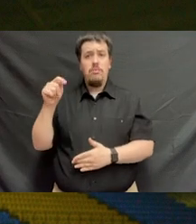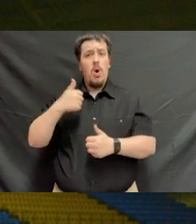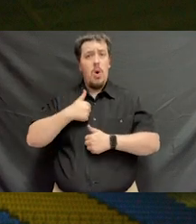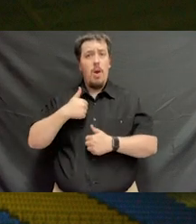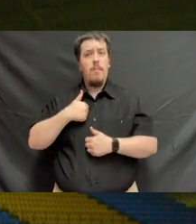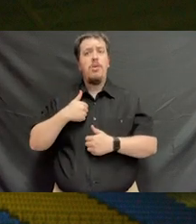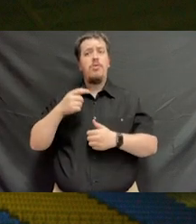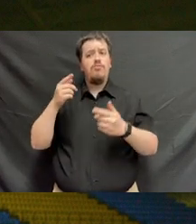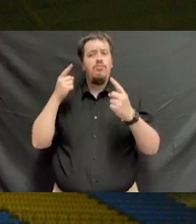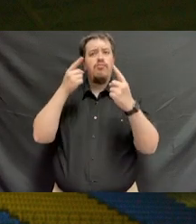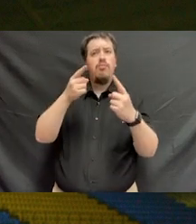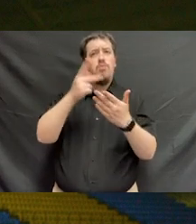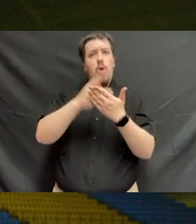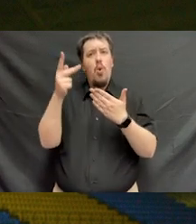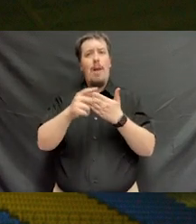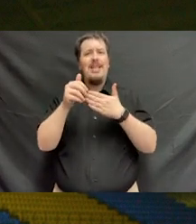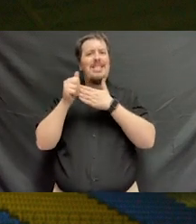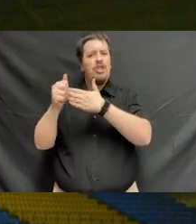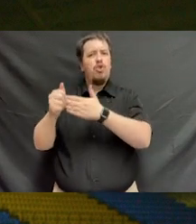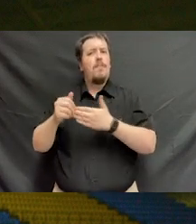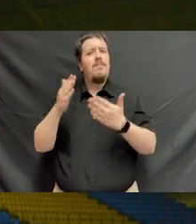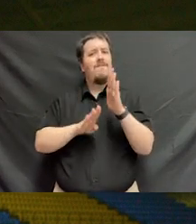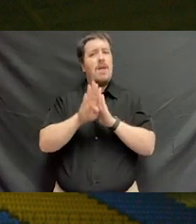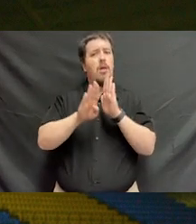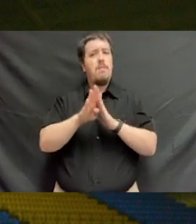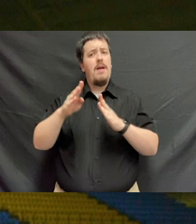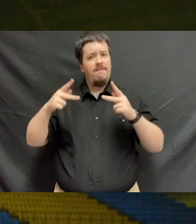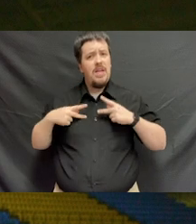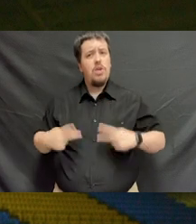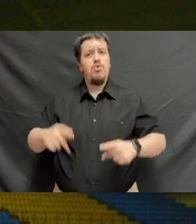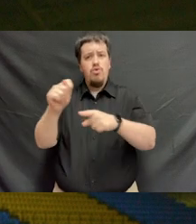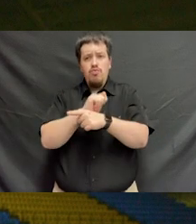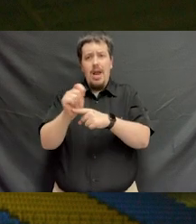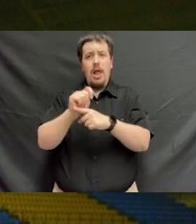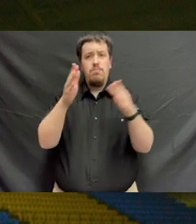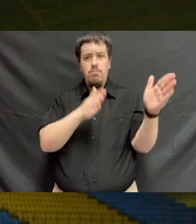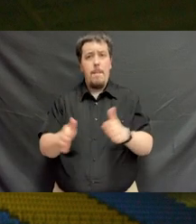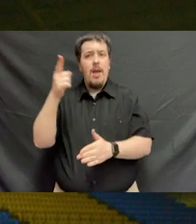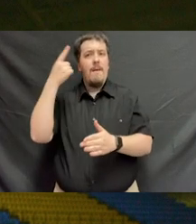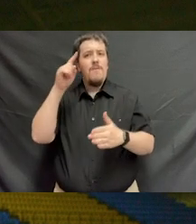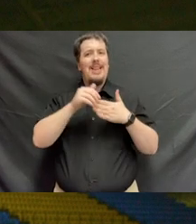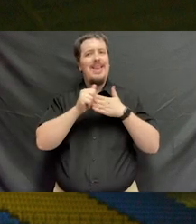this new Lieutenant has pursued a very demanding program of leadership development and physical training